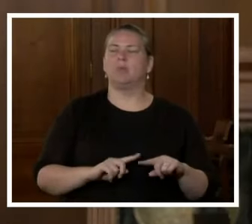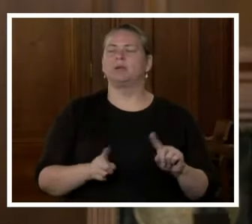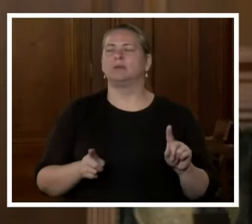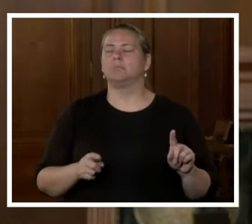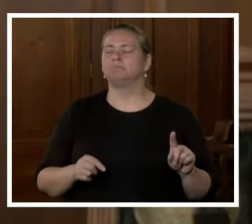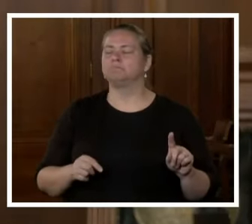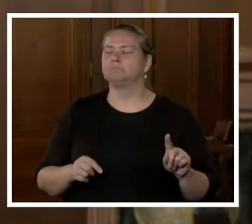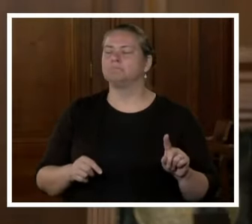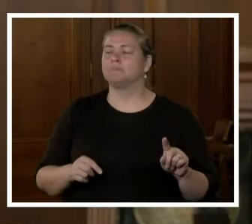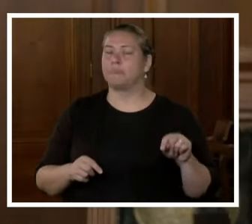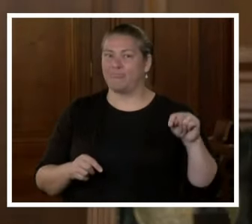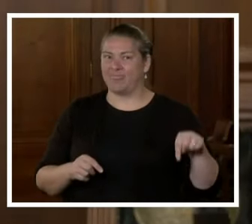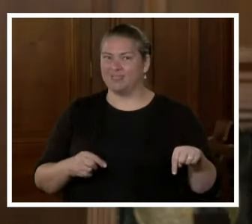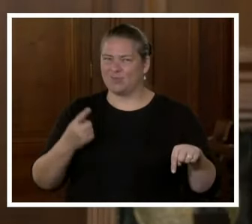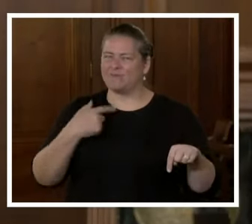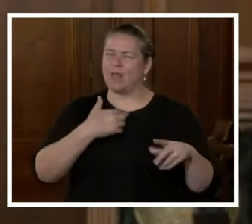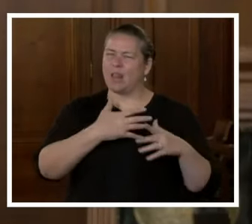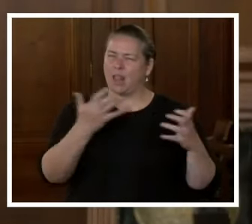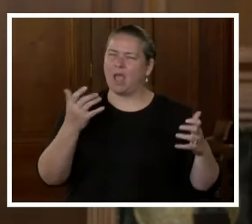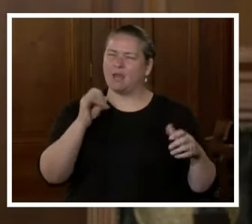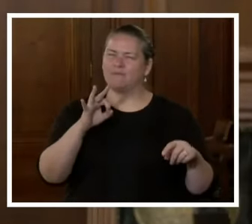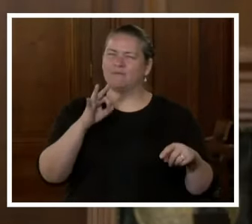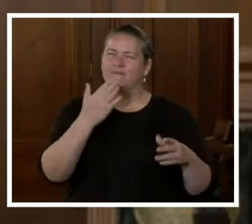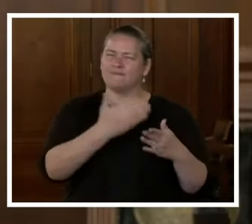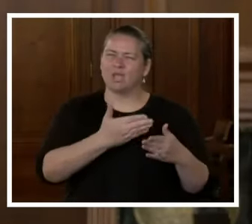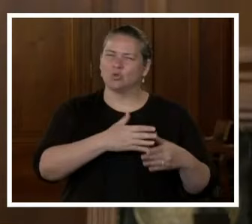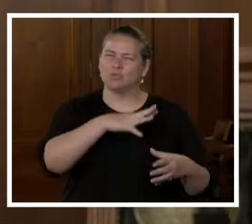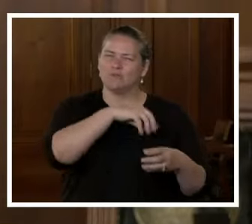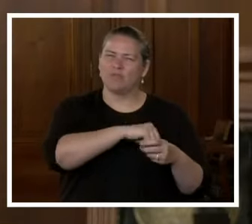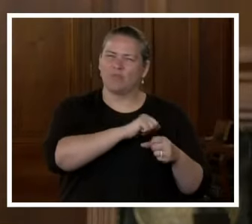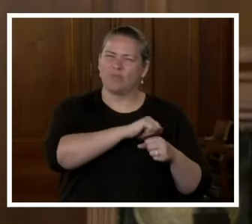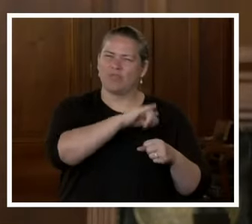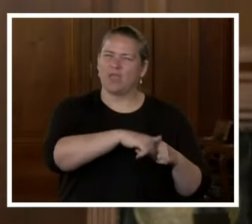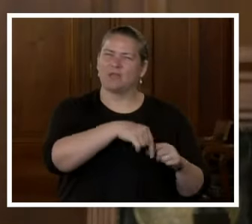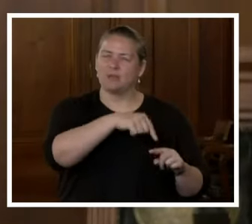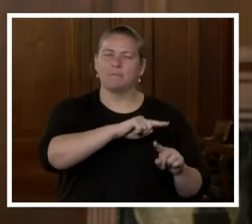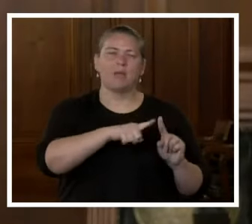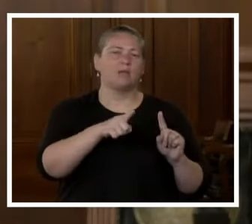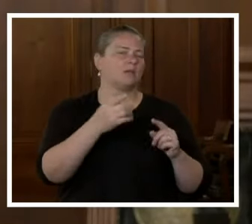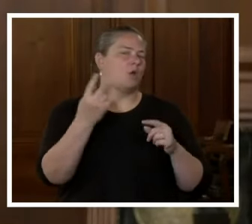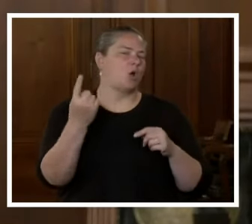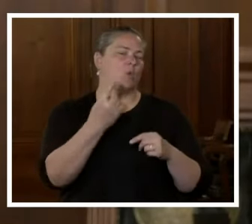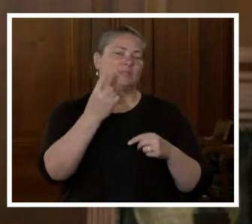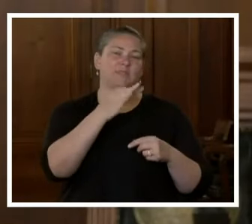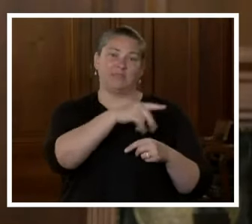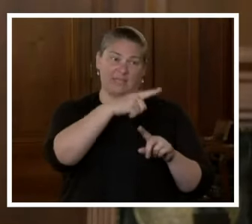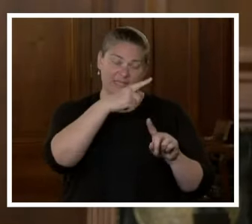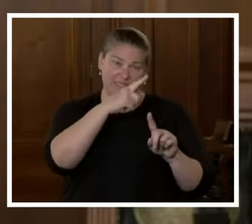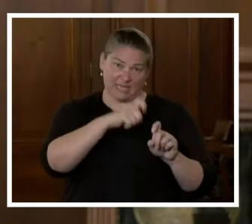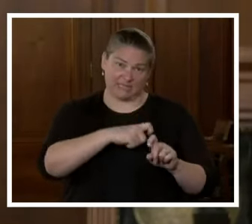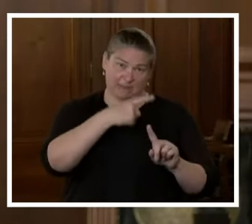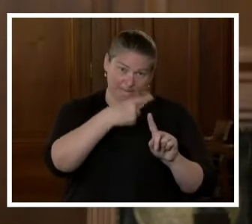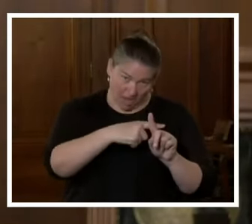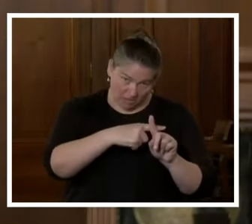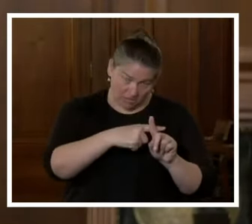ALL RIGHT. SO HUMANA PUT OUT A NEWS RELEASE